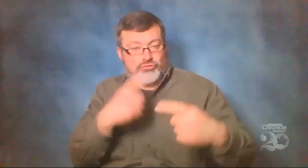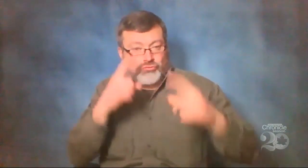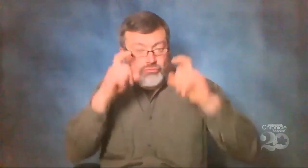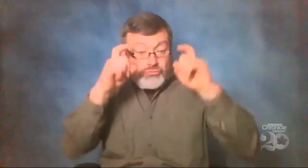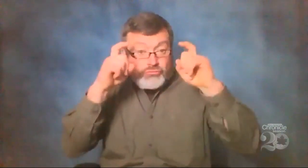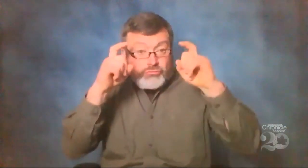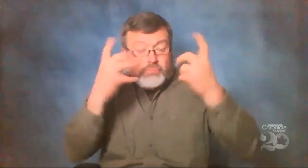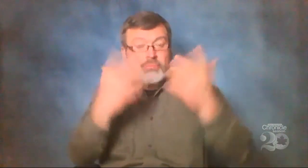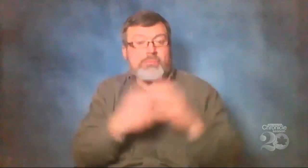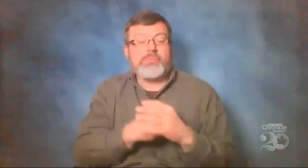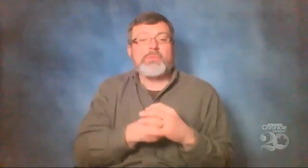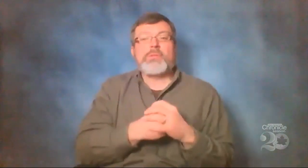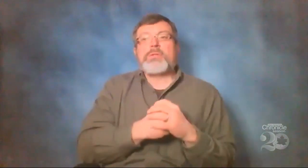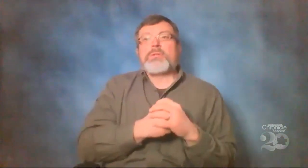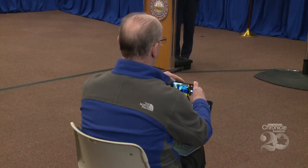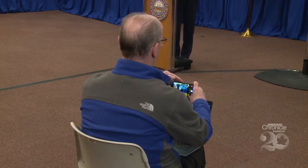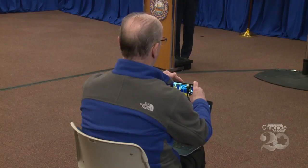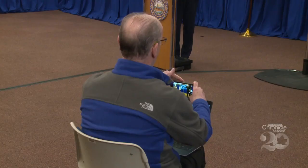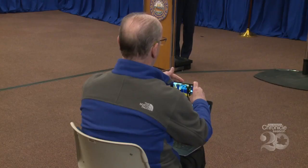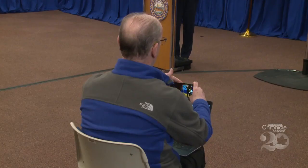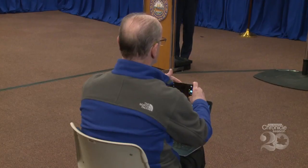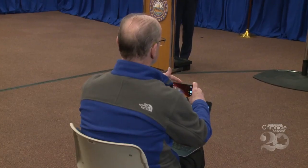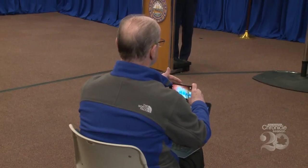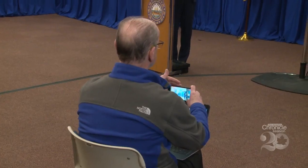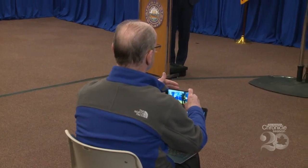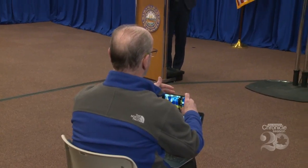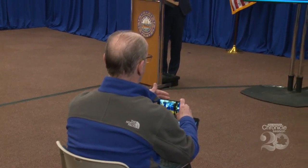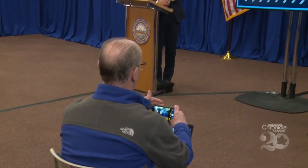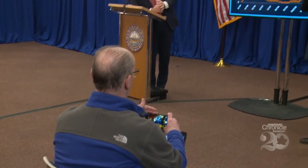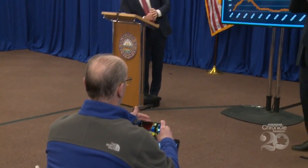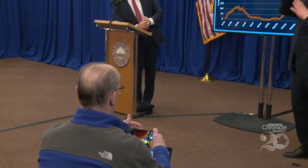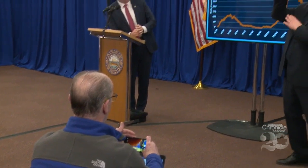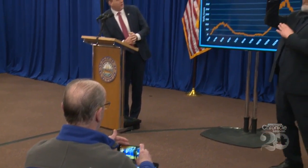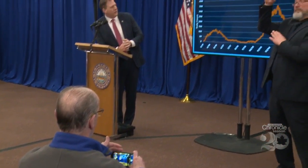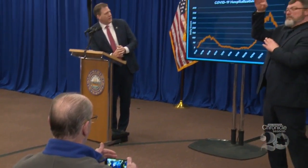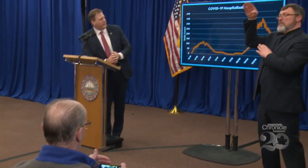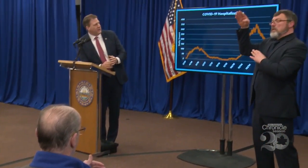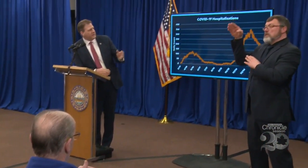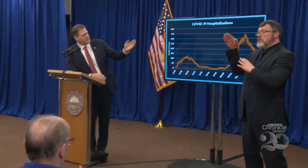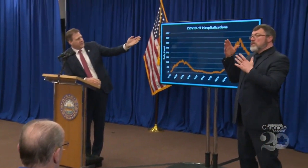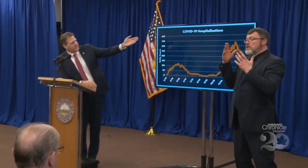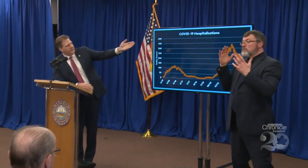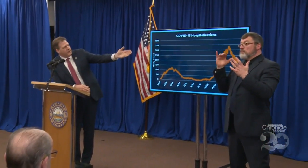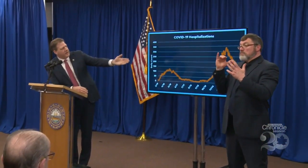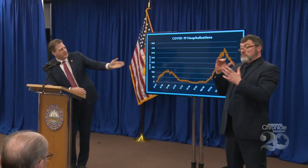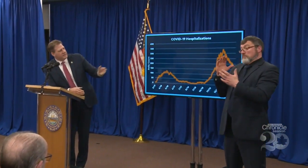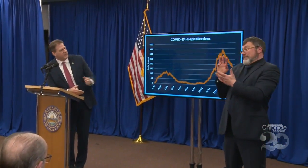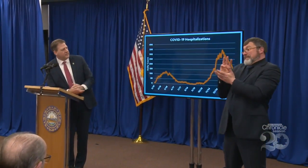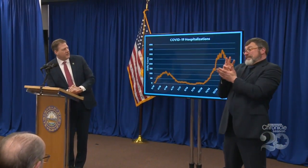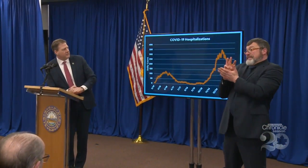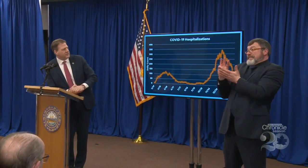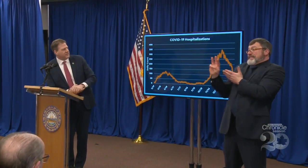SUPPOSE I WANT TO ASK YOU A QUESTION. A YES OR NO QUESTION. I RAISE MY EYEBROWS.